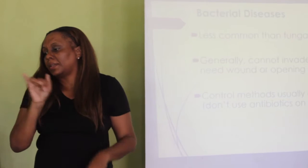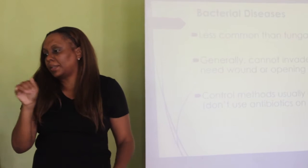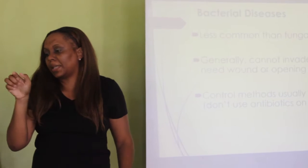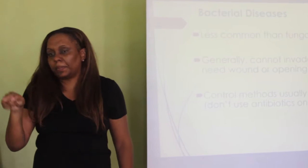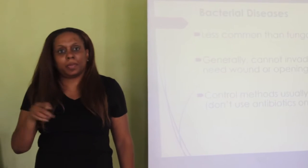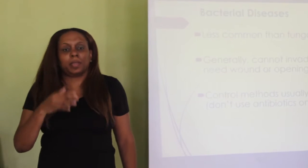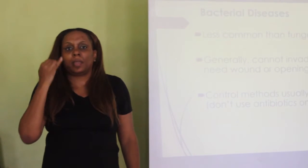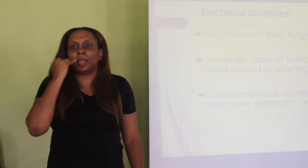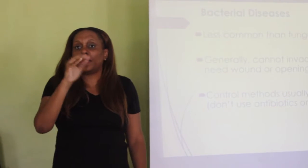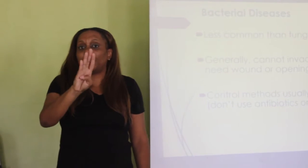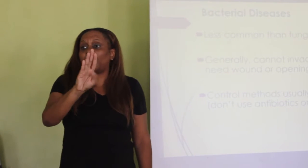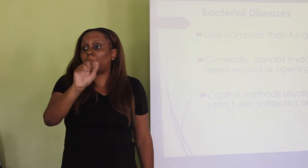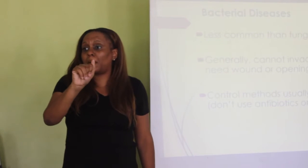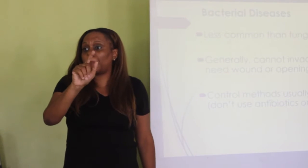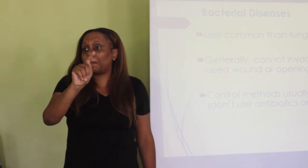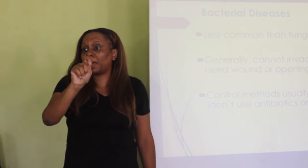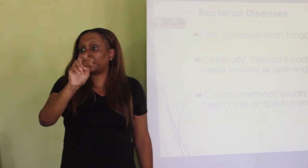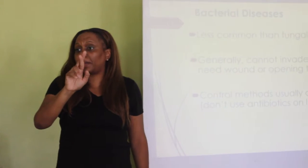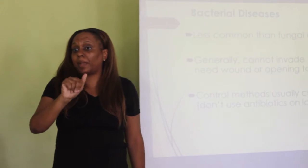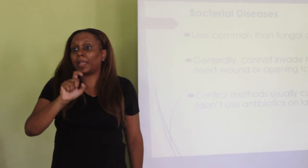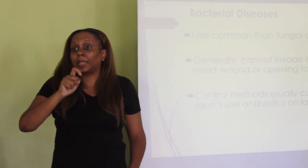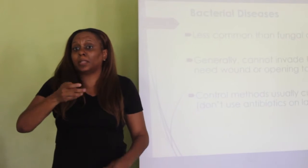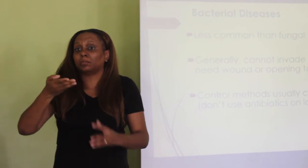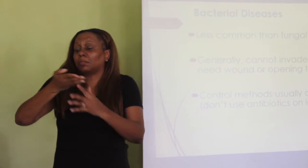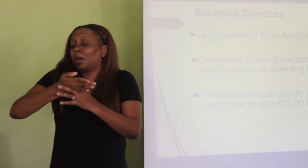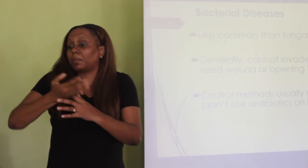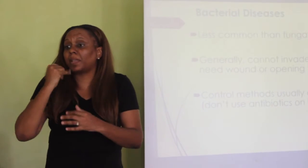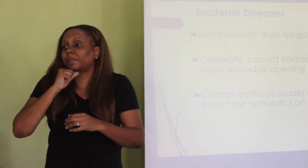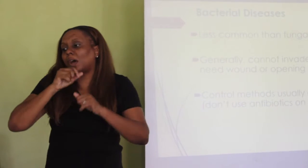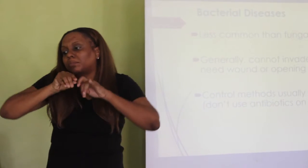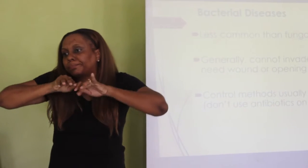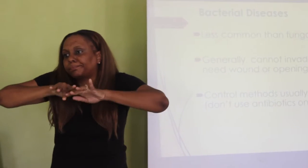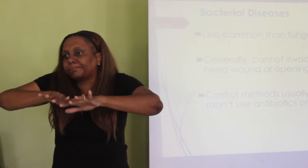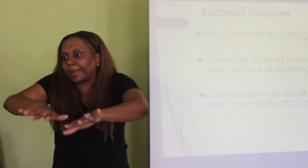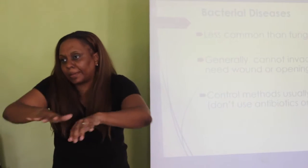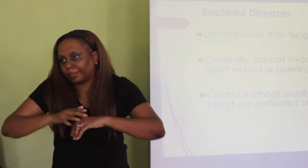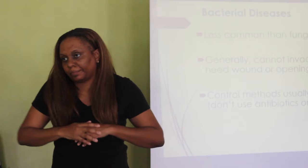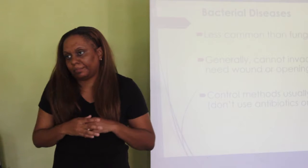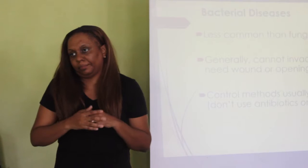they need ones are openings to infect so just like your cut when when you